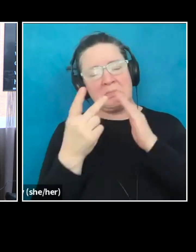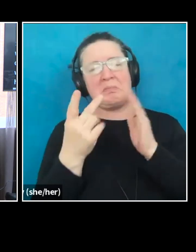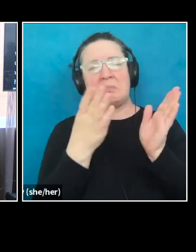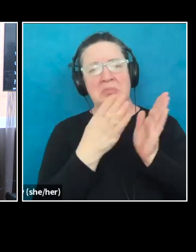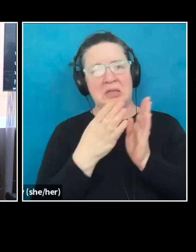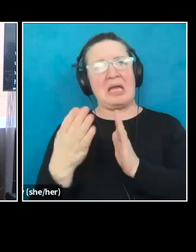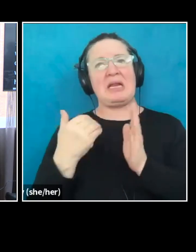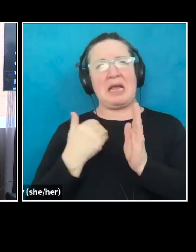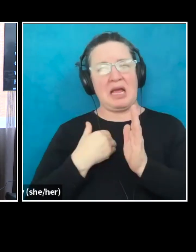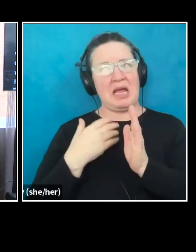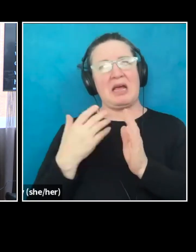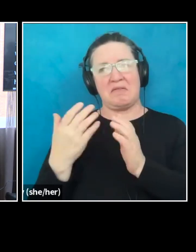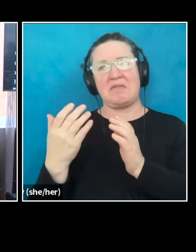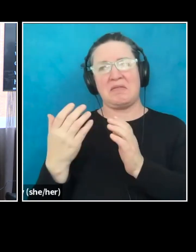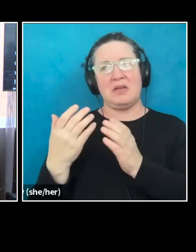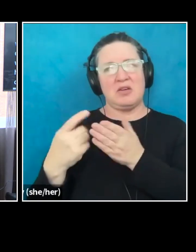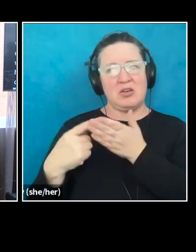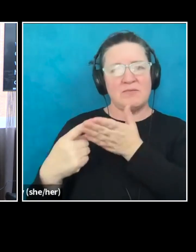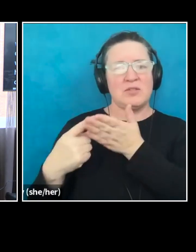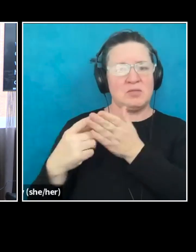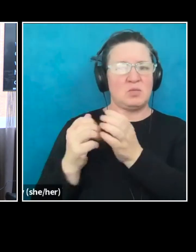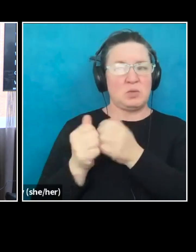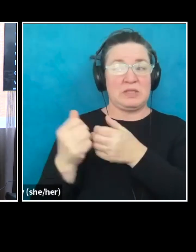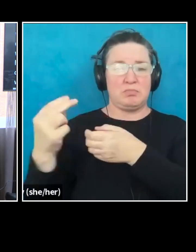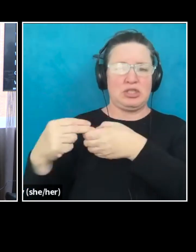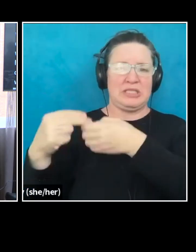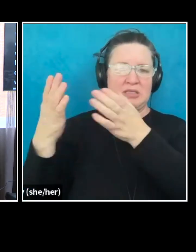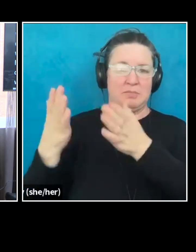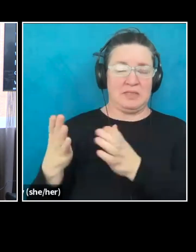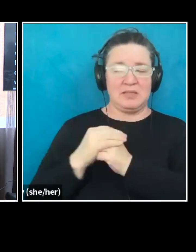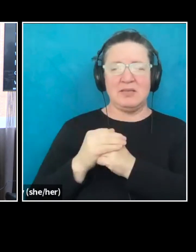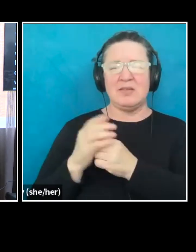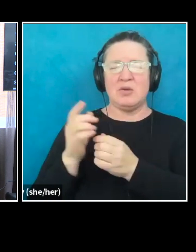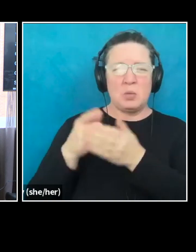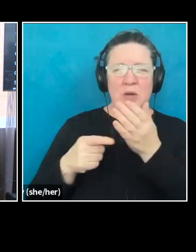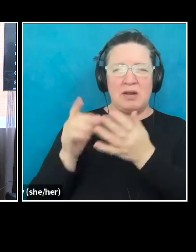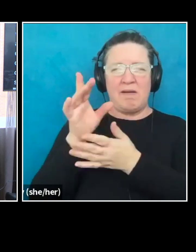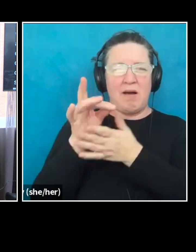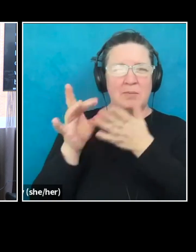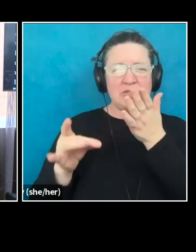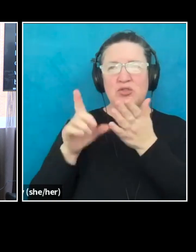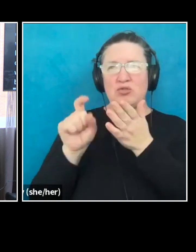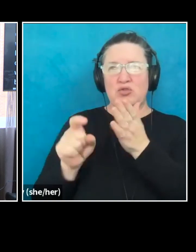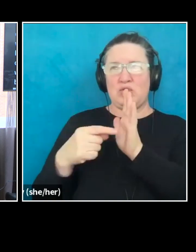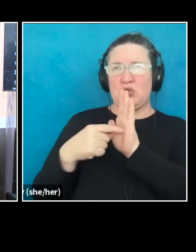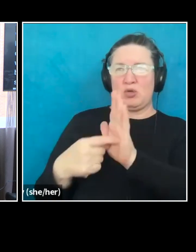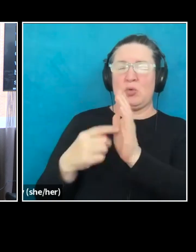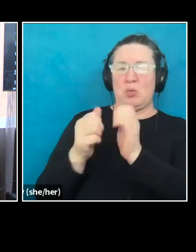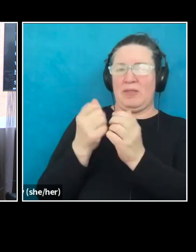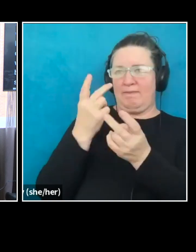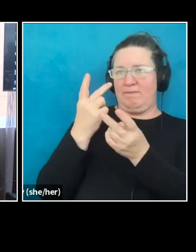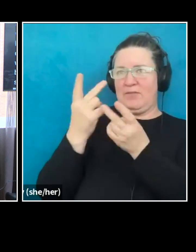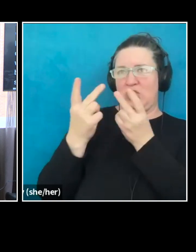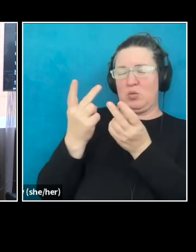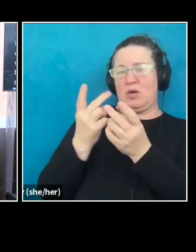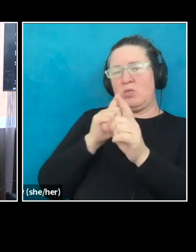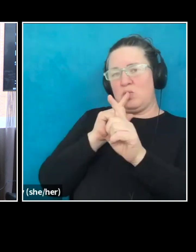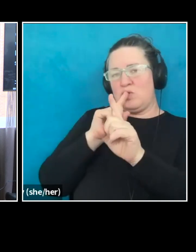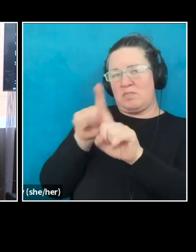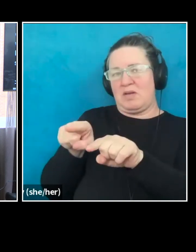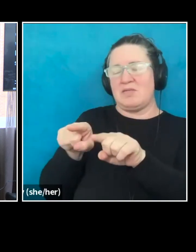about what different options should be even shown in the visual response. Um, so that's really we we